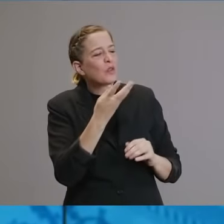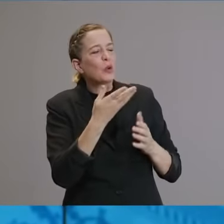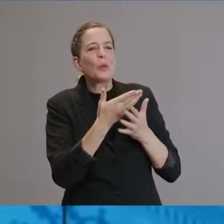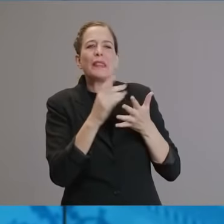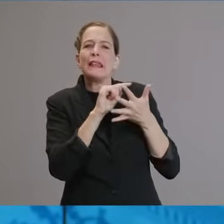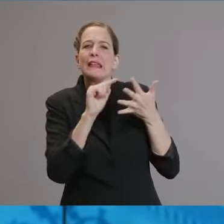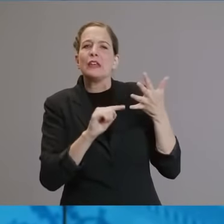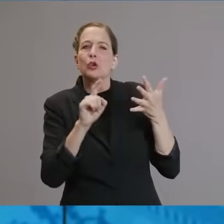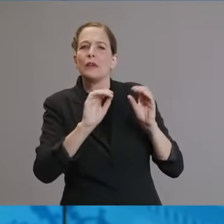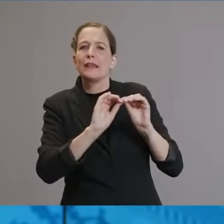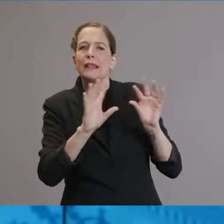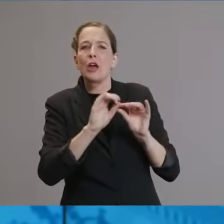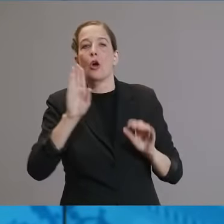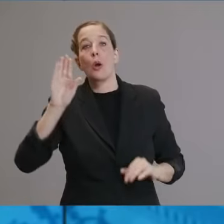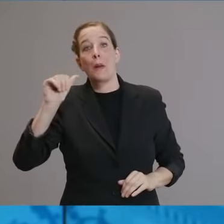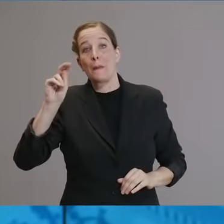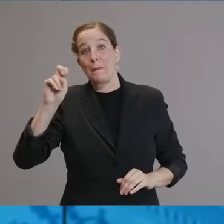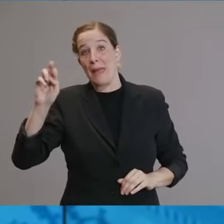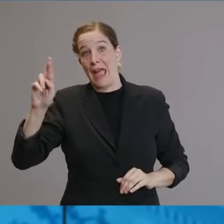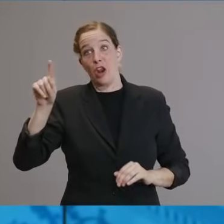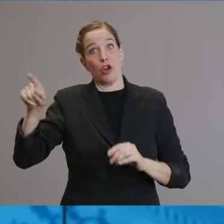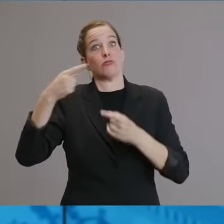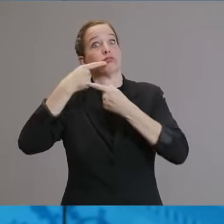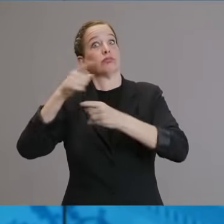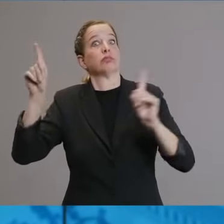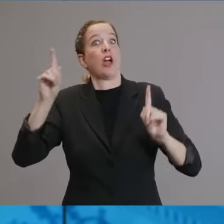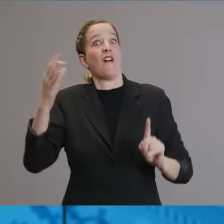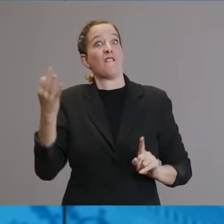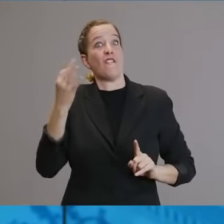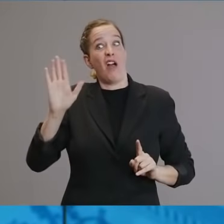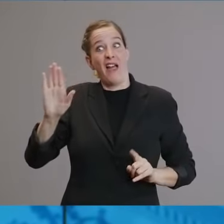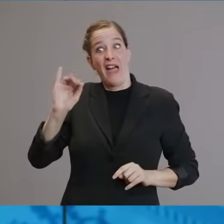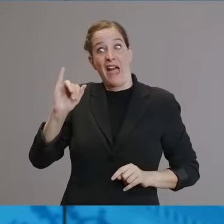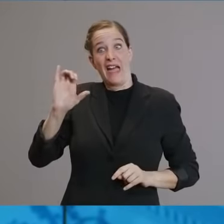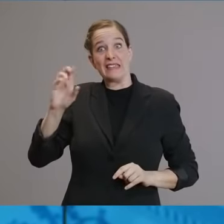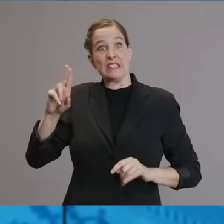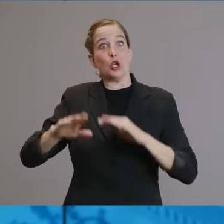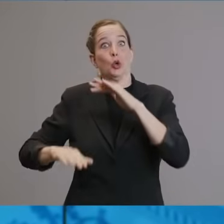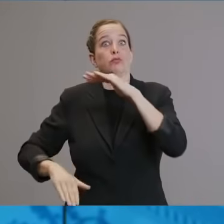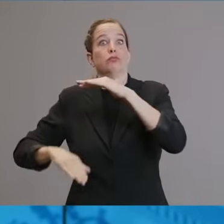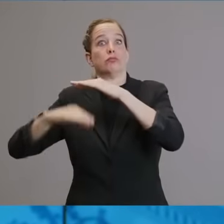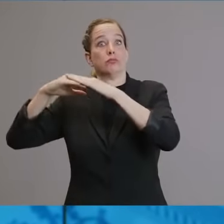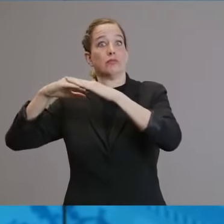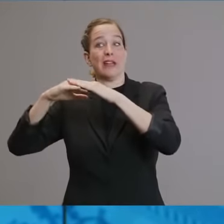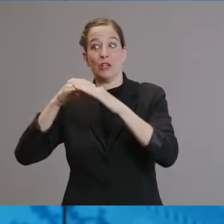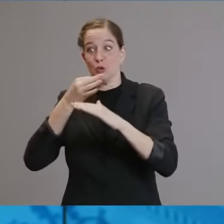BANNER SAID THEIR ICU WAS AT CAPACITY ON FRIDAY AND THAT THEY WERE NEARLY OVER CAPACITY.